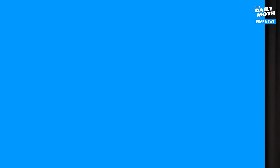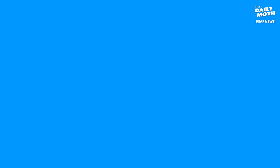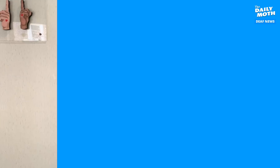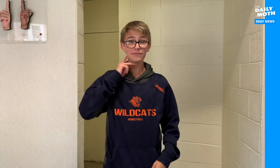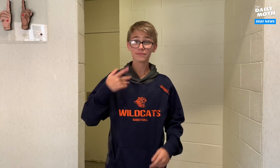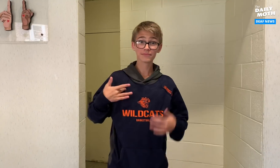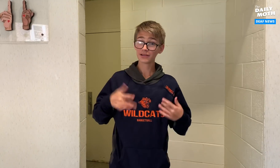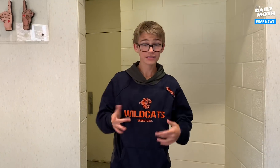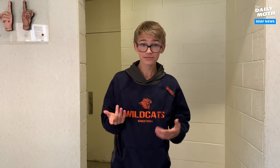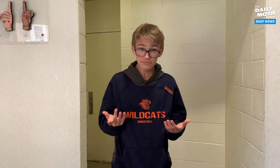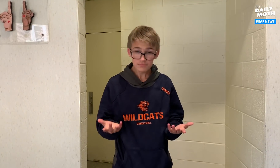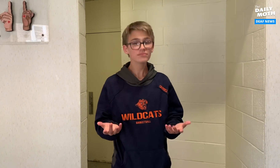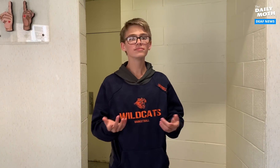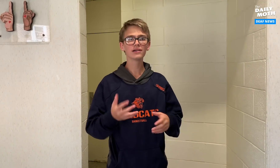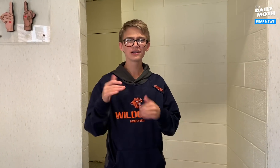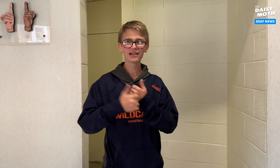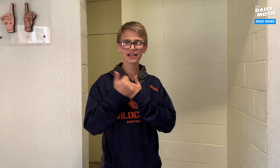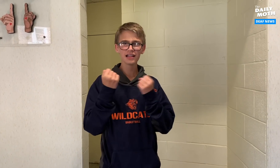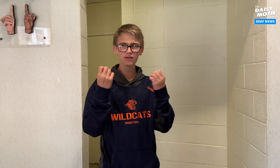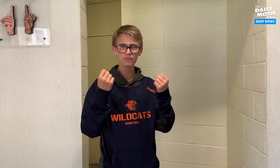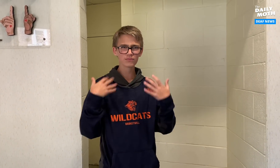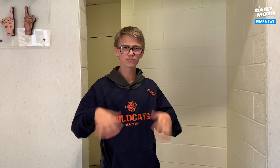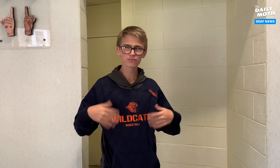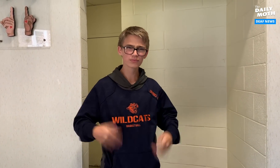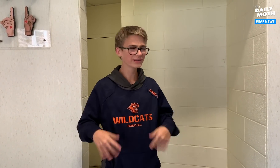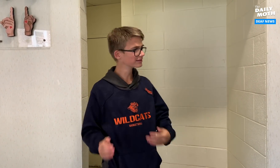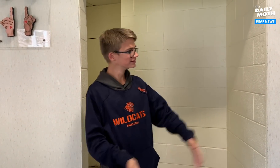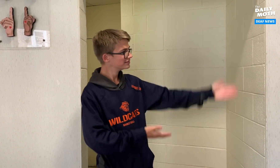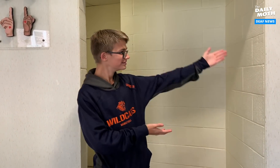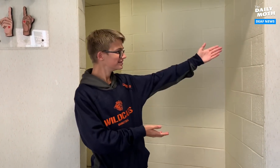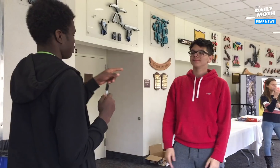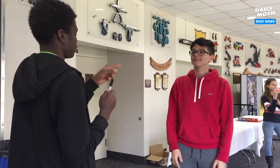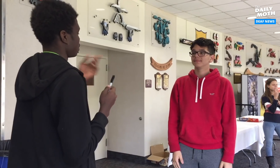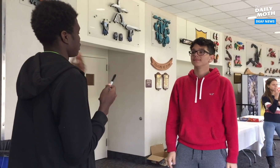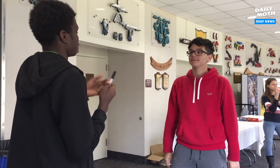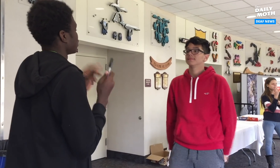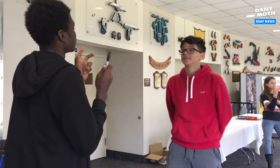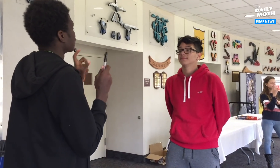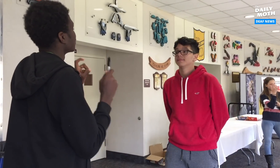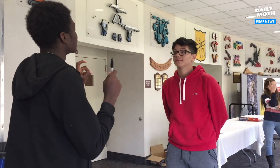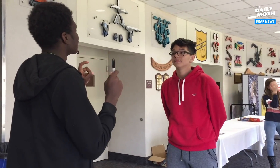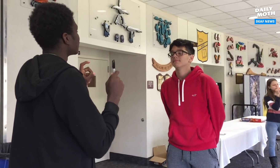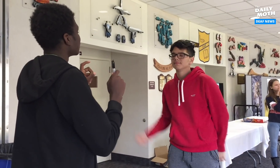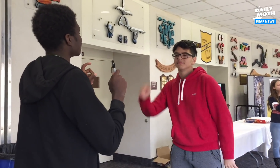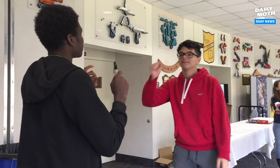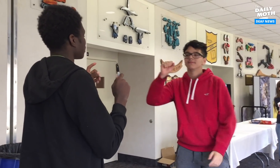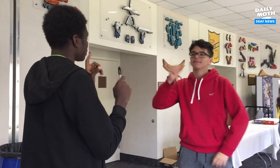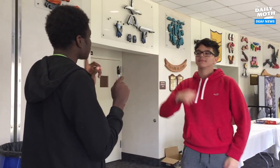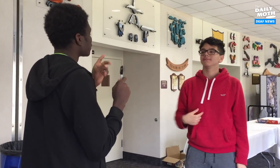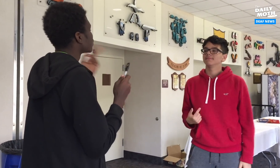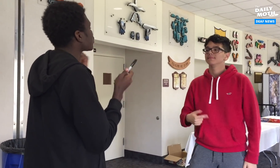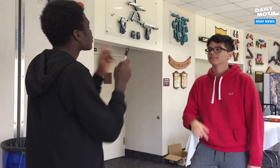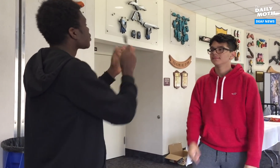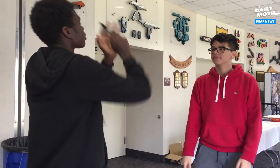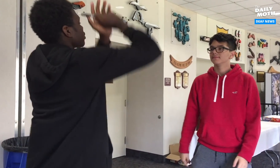Here’s a Deaf Bing: sign language can be dangerous! Are you any good at basketball?